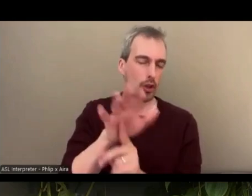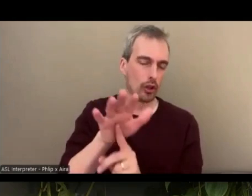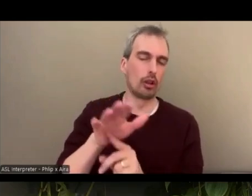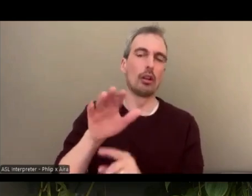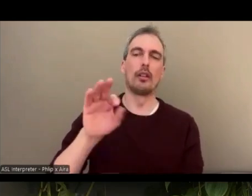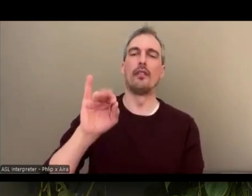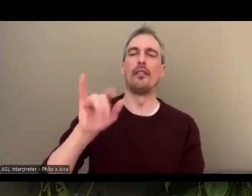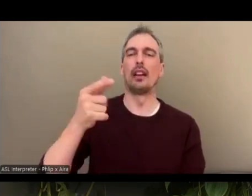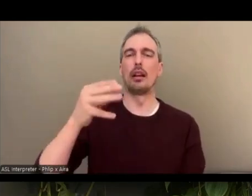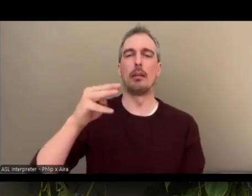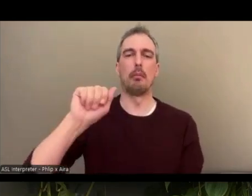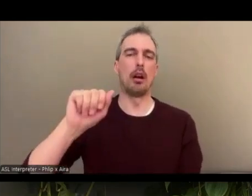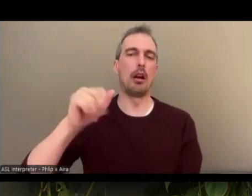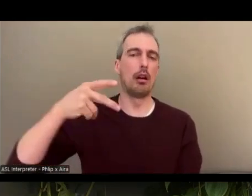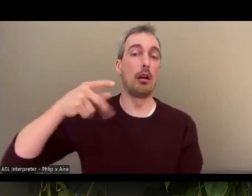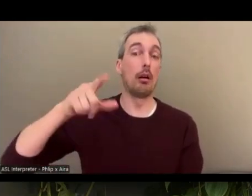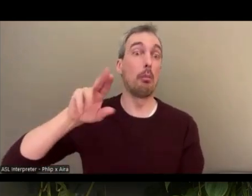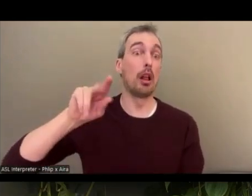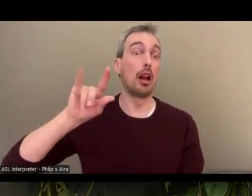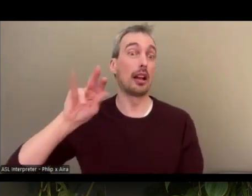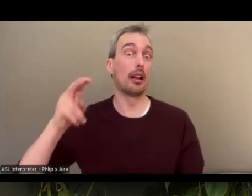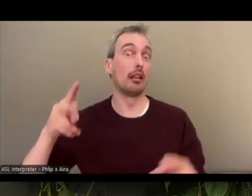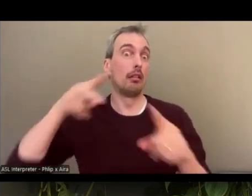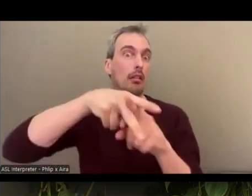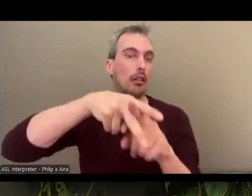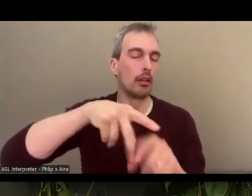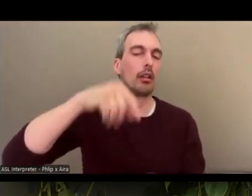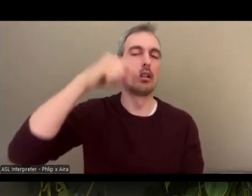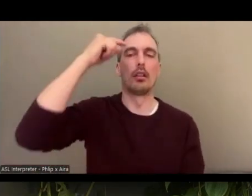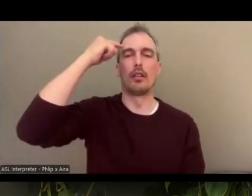And that has automatable tools as part of it.